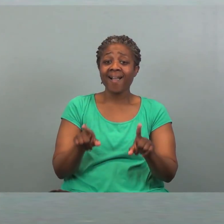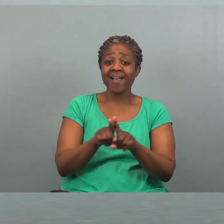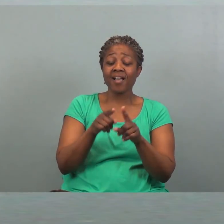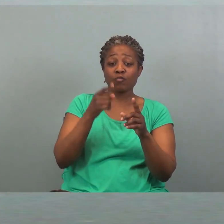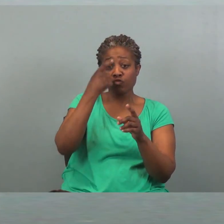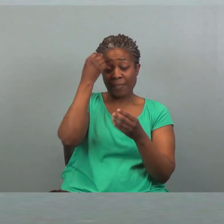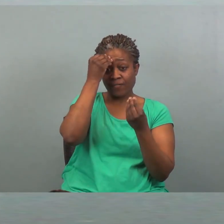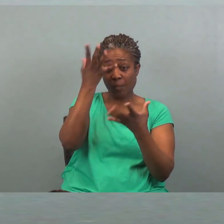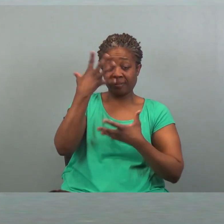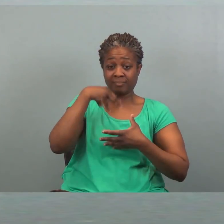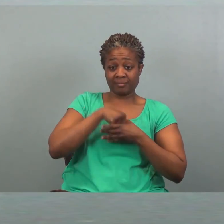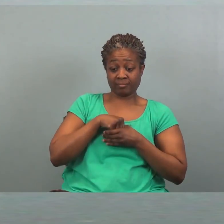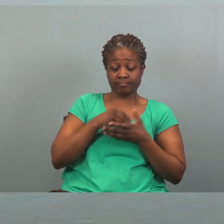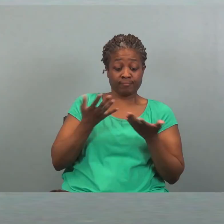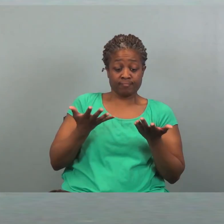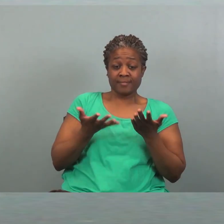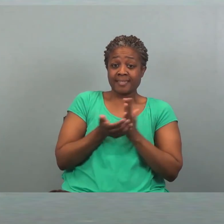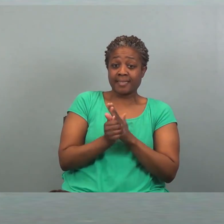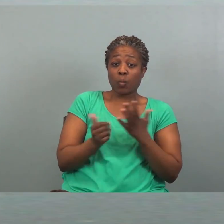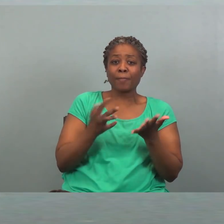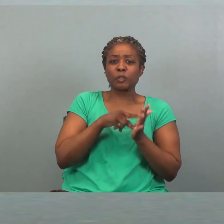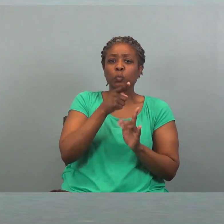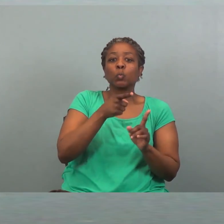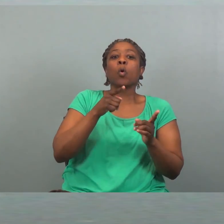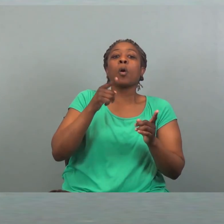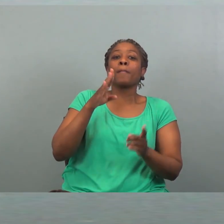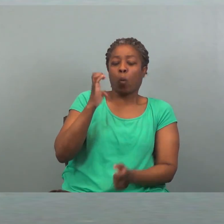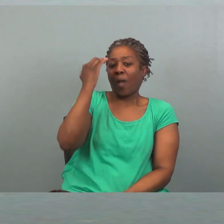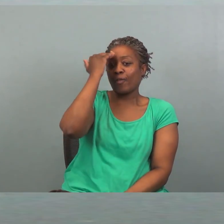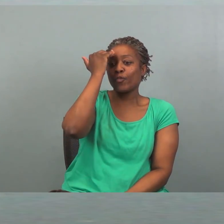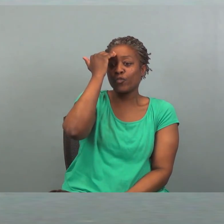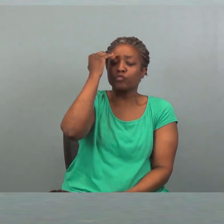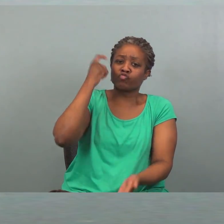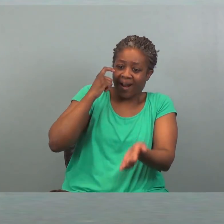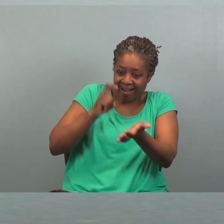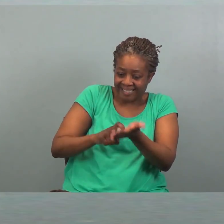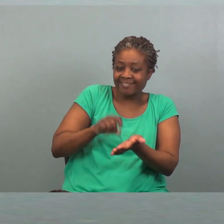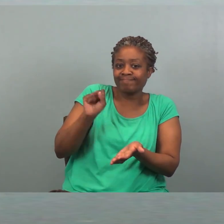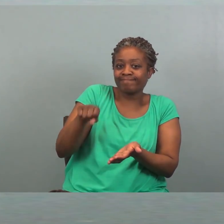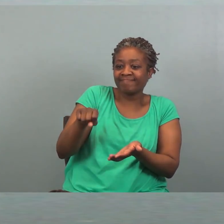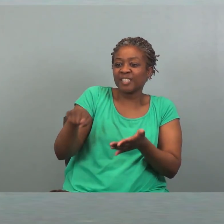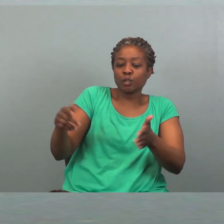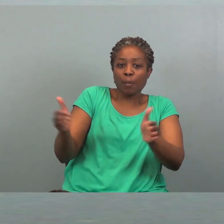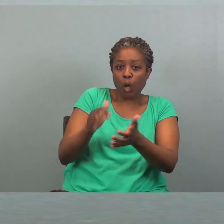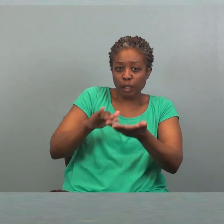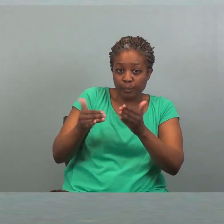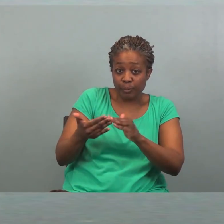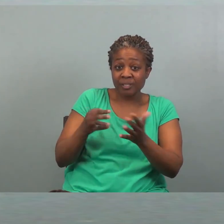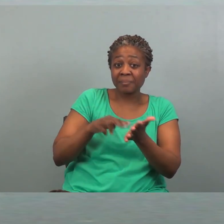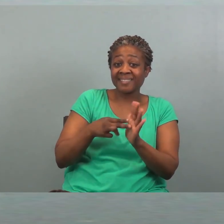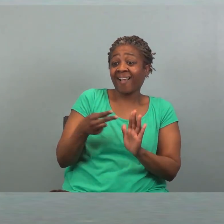Another component of trauma-informed care is being conscious of the fact that the community is small,